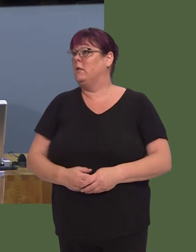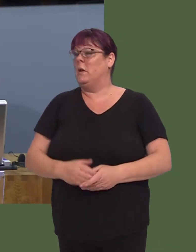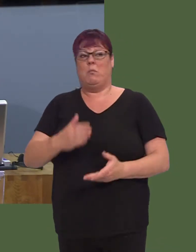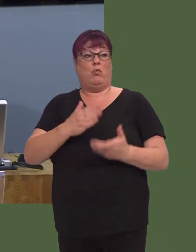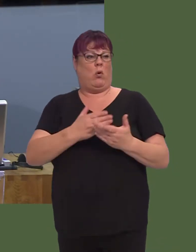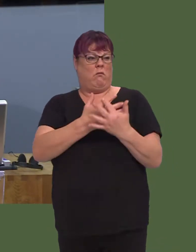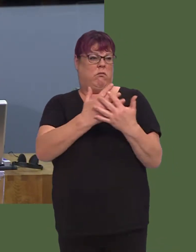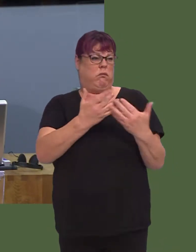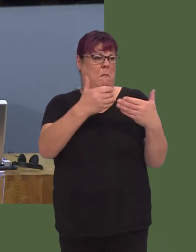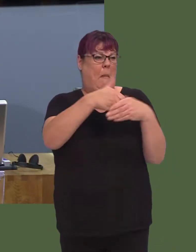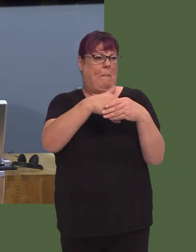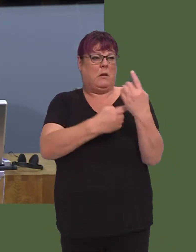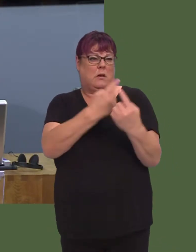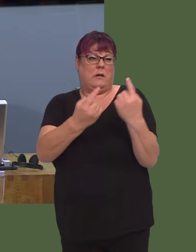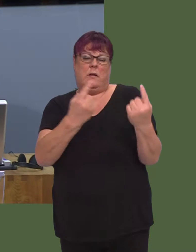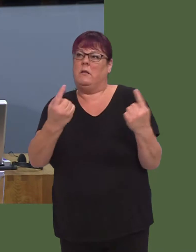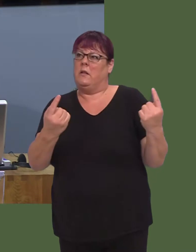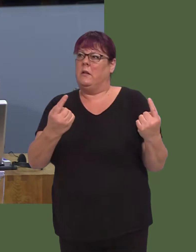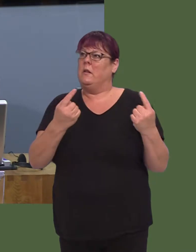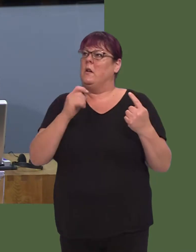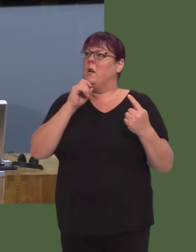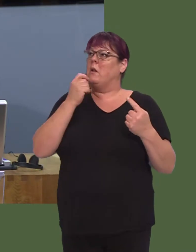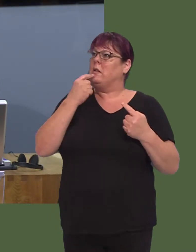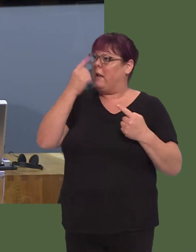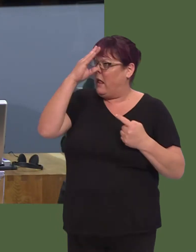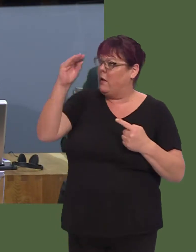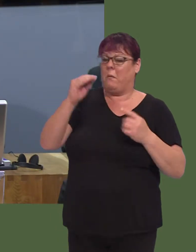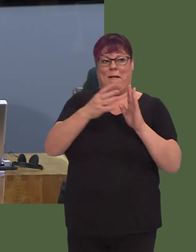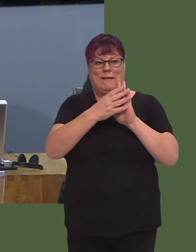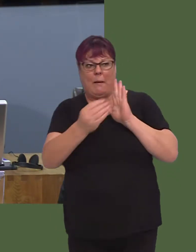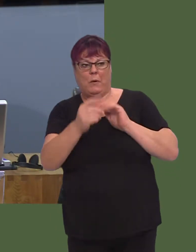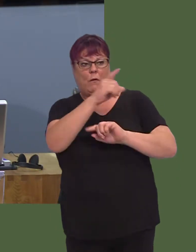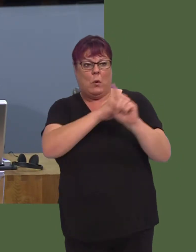And I'm sure that Members from all sides of the Chamber will be able to give you examples